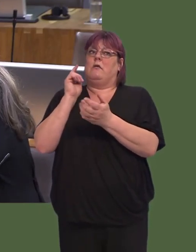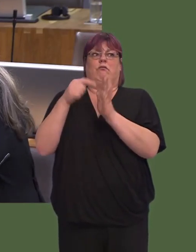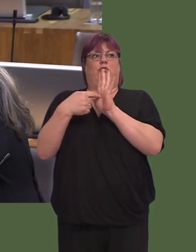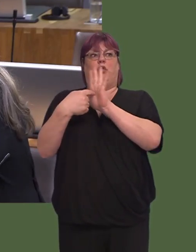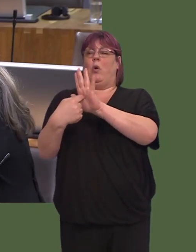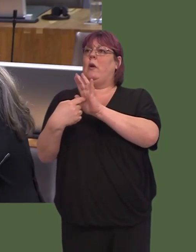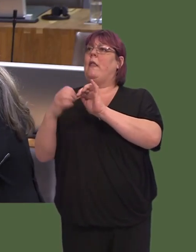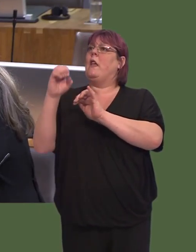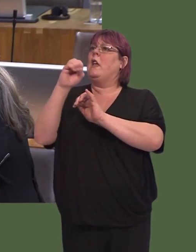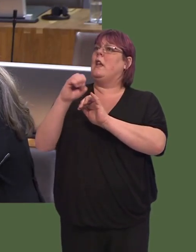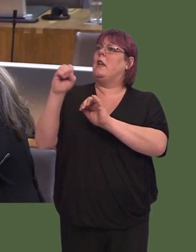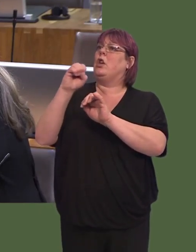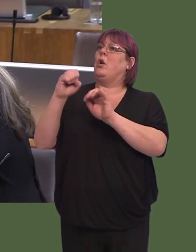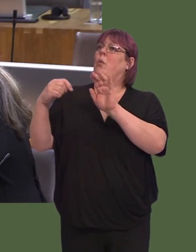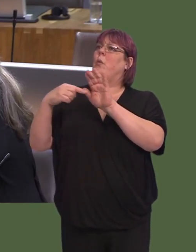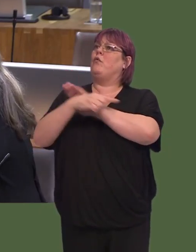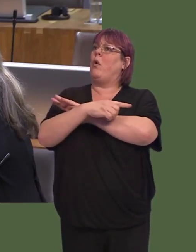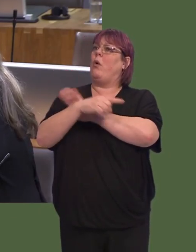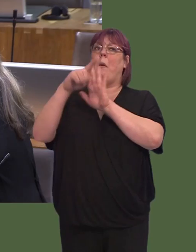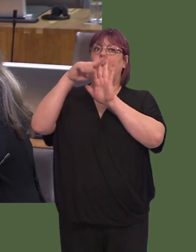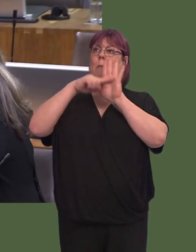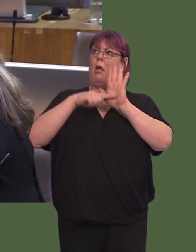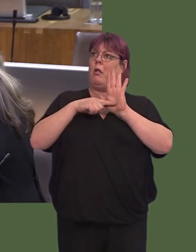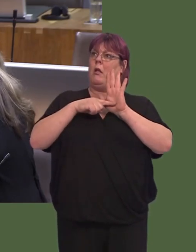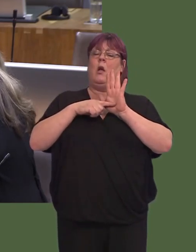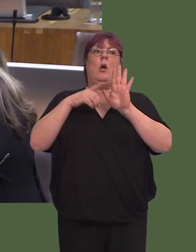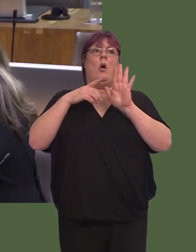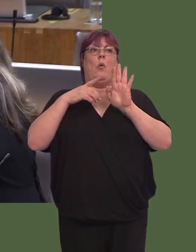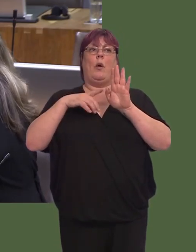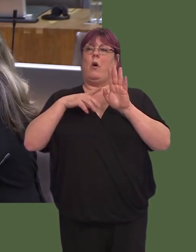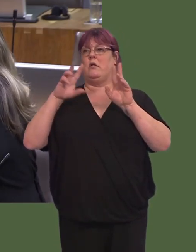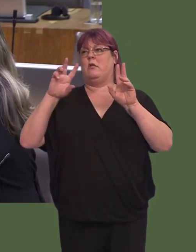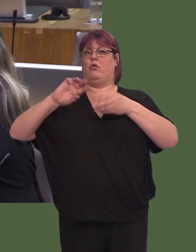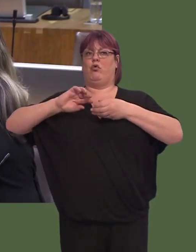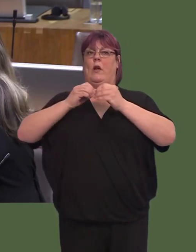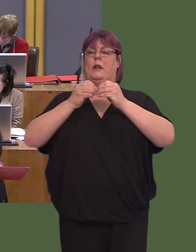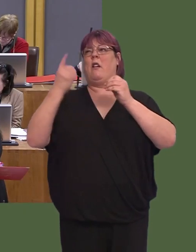We will be looking to bring forward a Billóthe continuity Billóand I'm very pleased, myself,